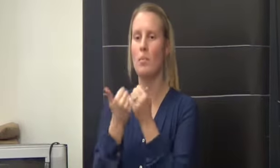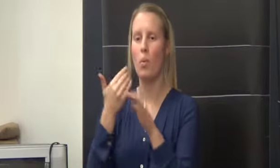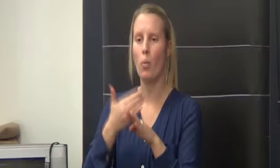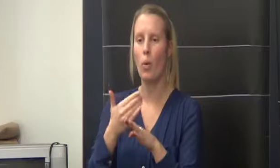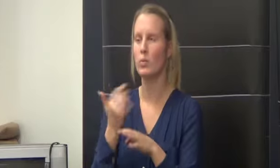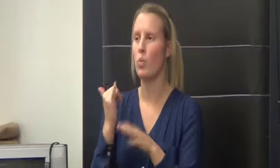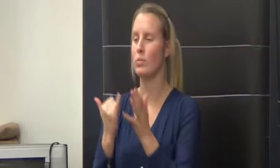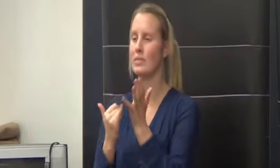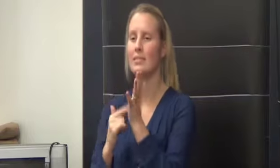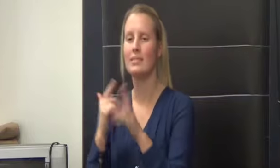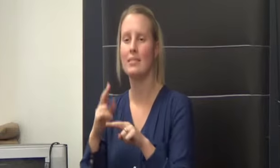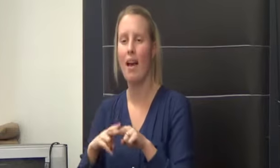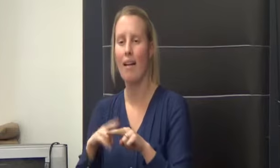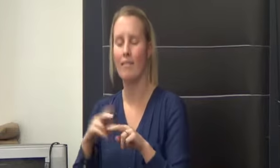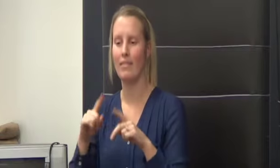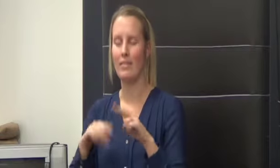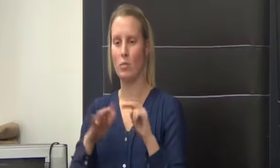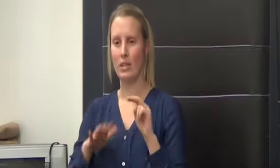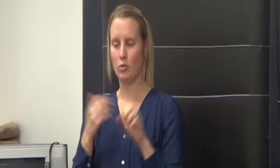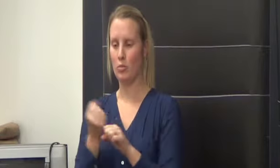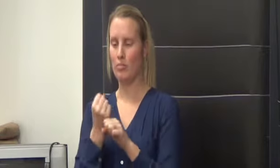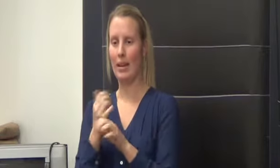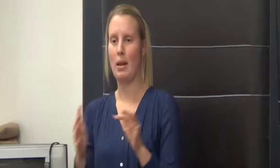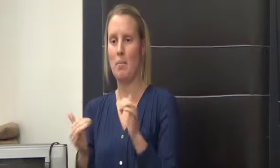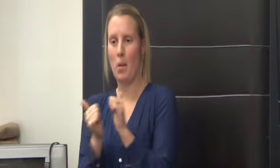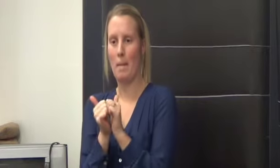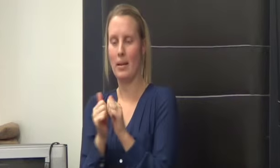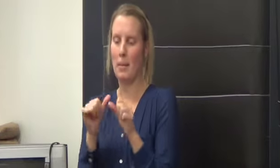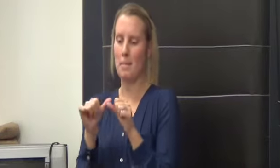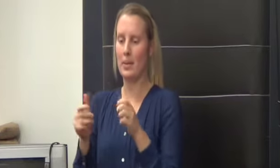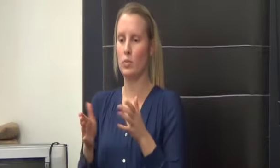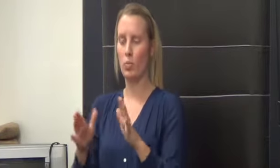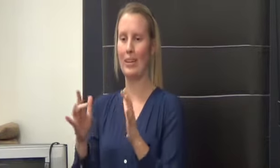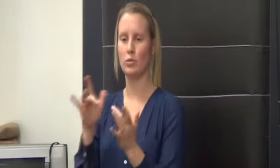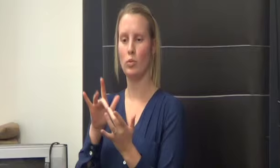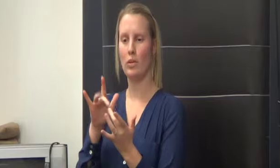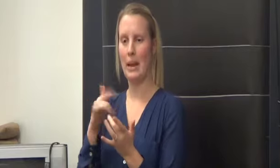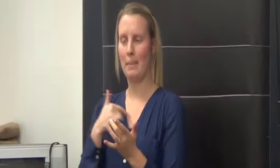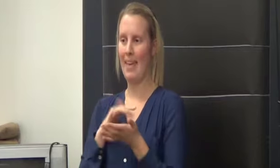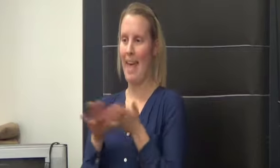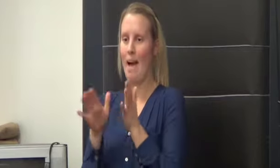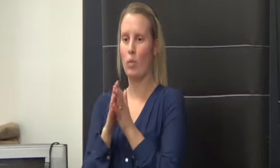make appointments with you to know what's the best way to contact you. Is it by email?